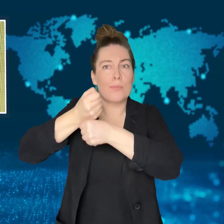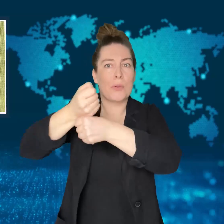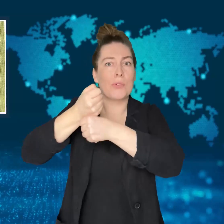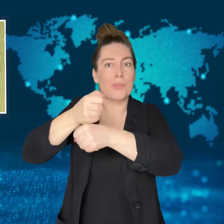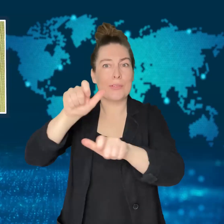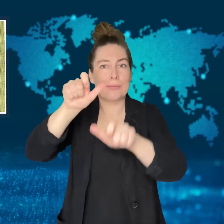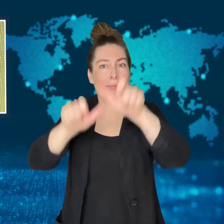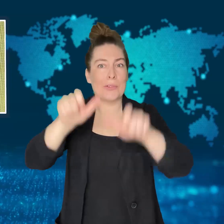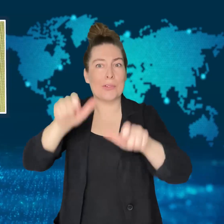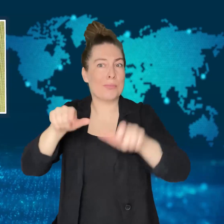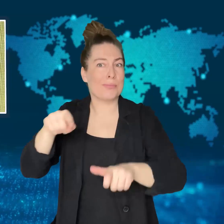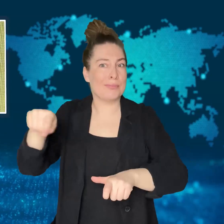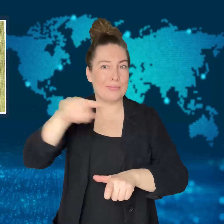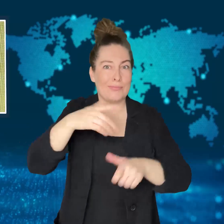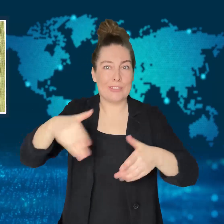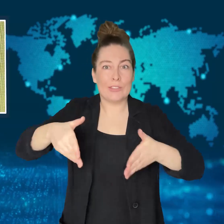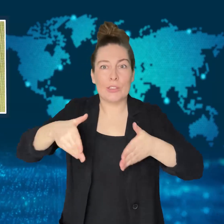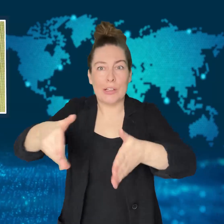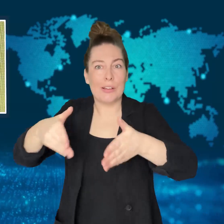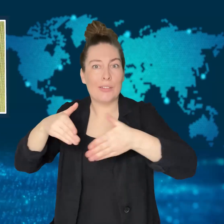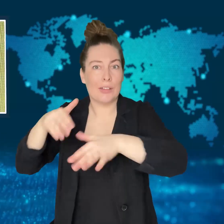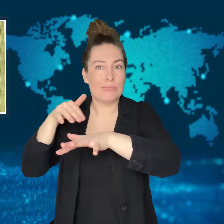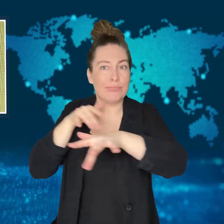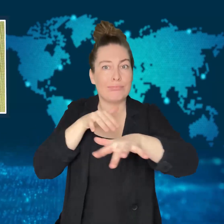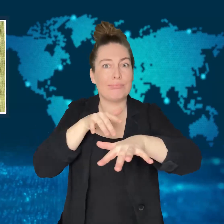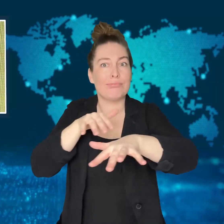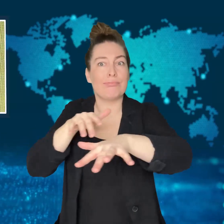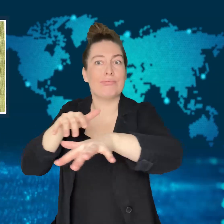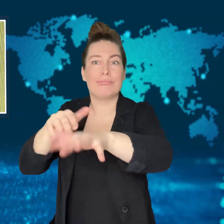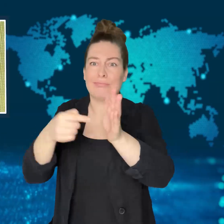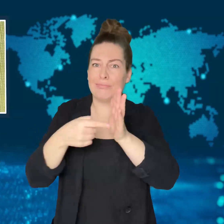Last year, protesters took to the streets across